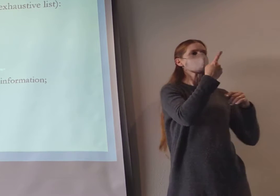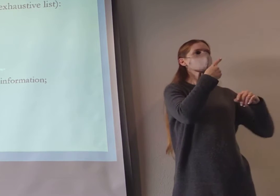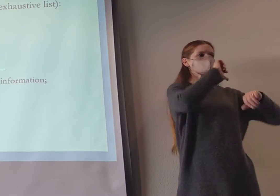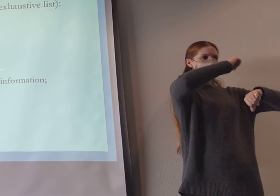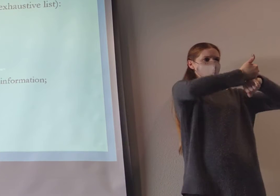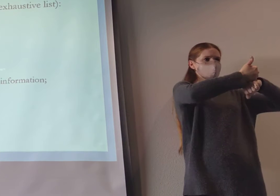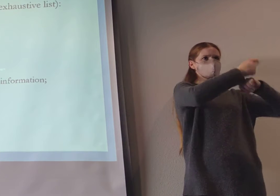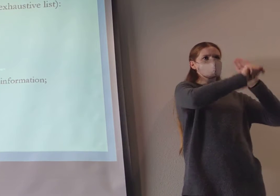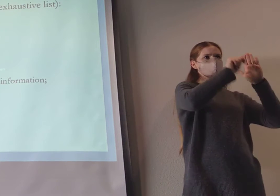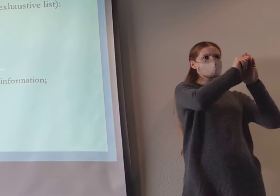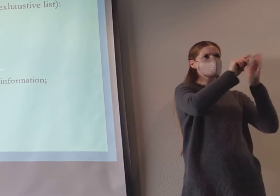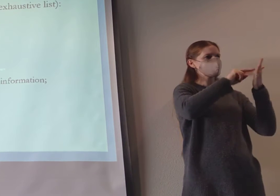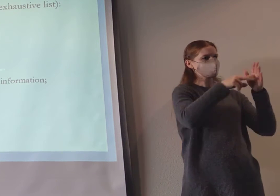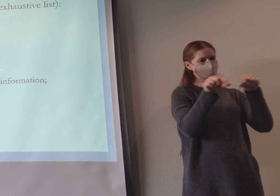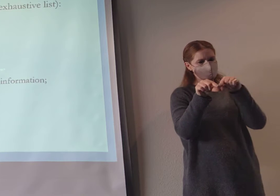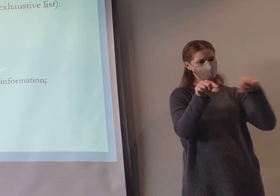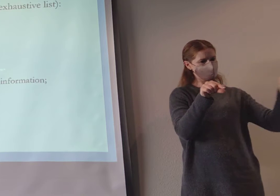And it will say that on lease.